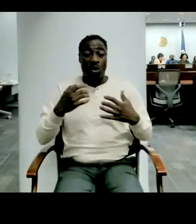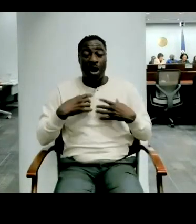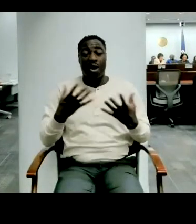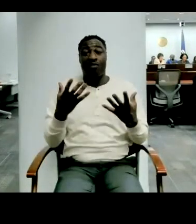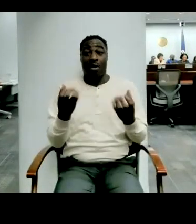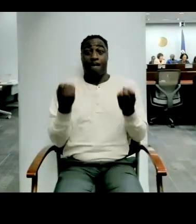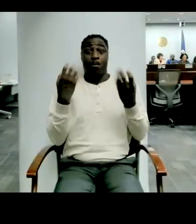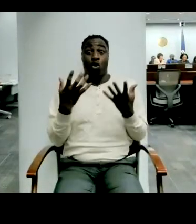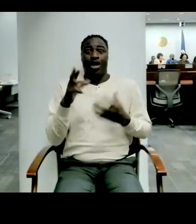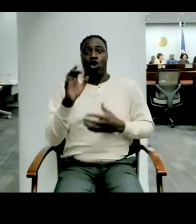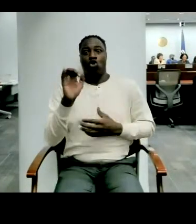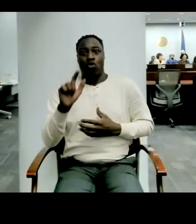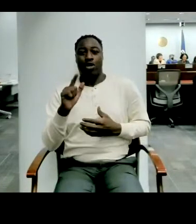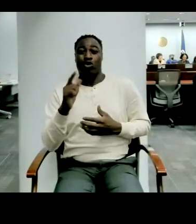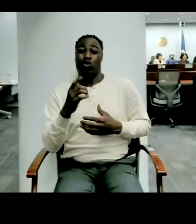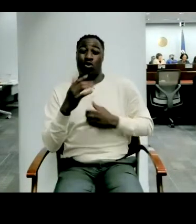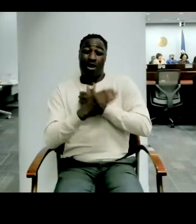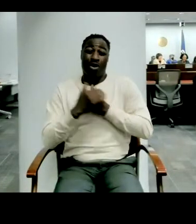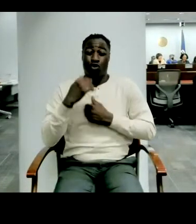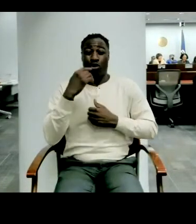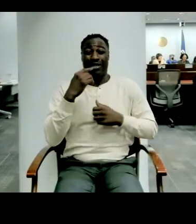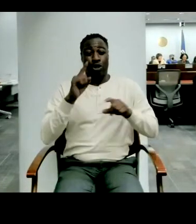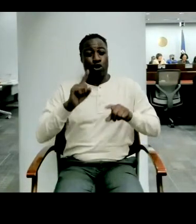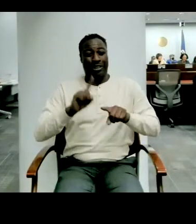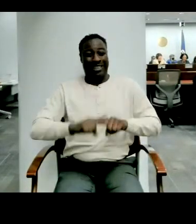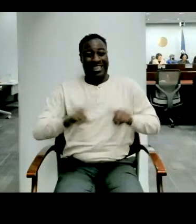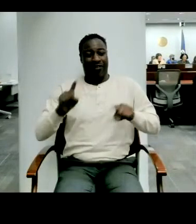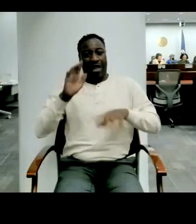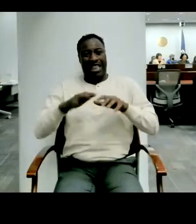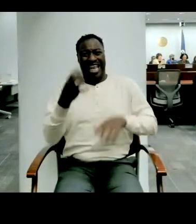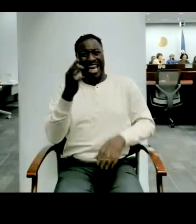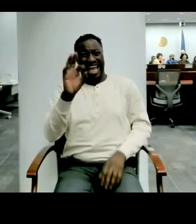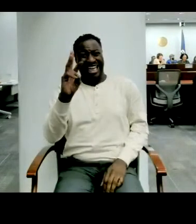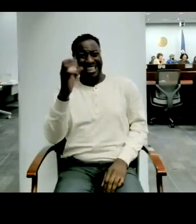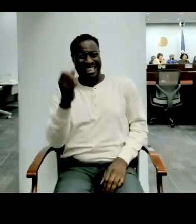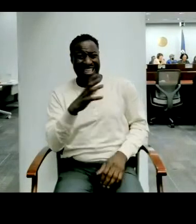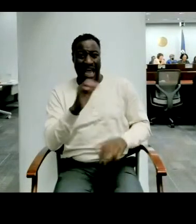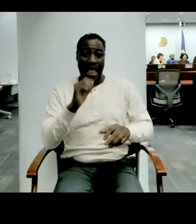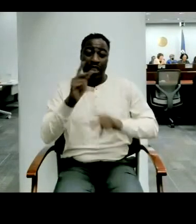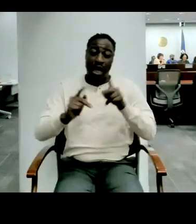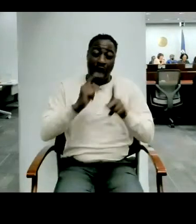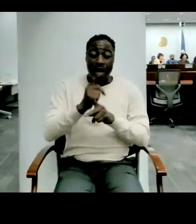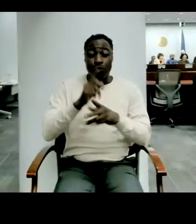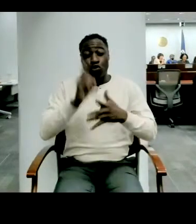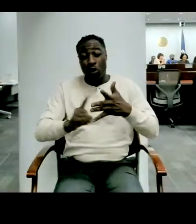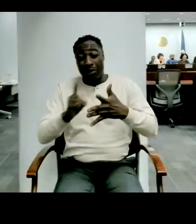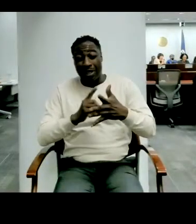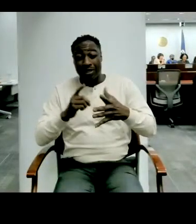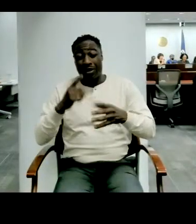that looks different than 1960s and the kinds of discrimination that may come up in light of that.